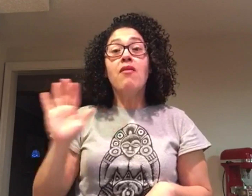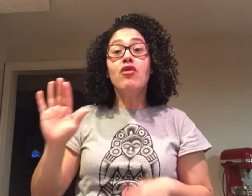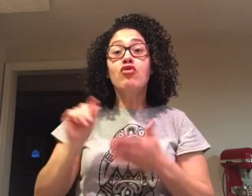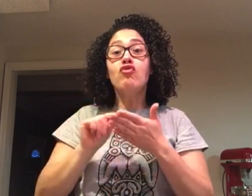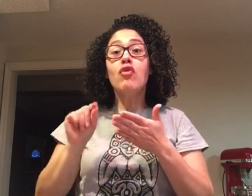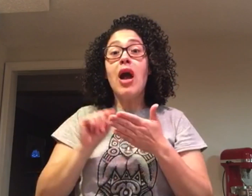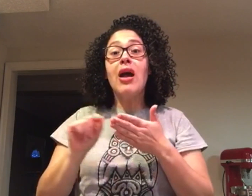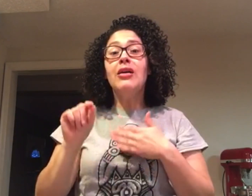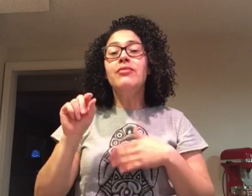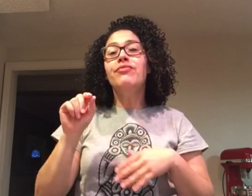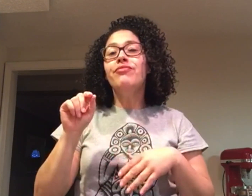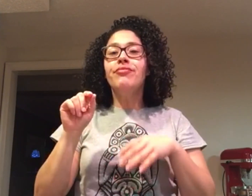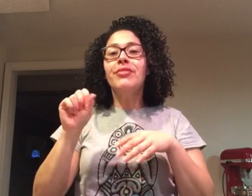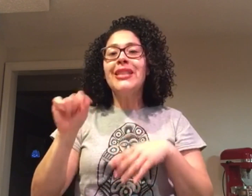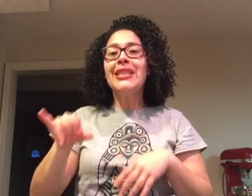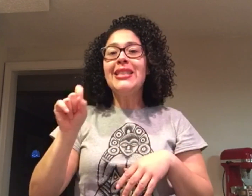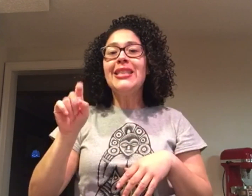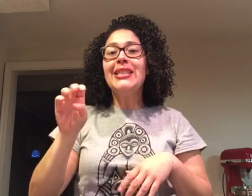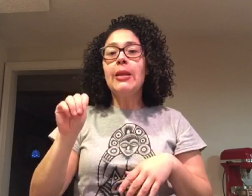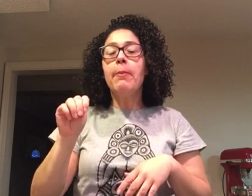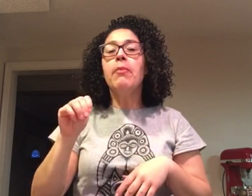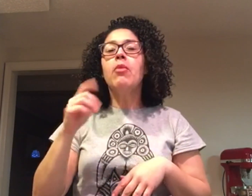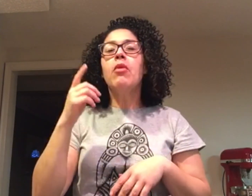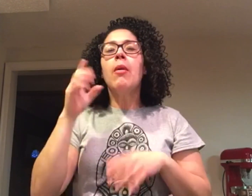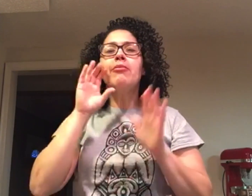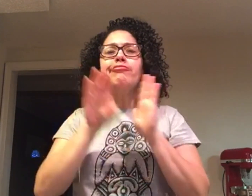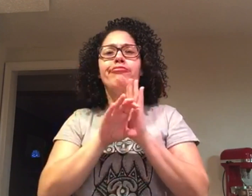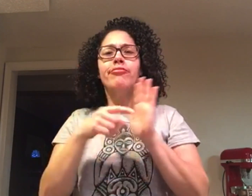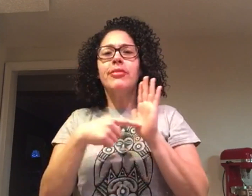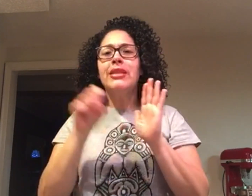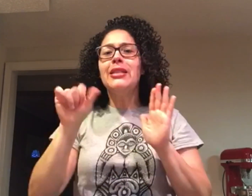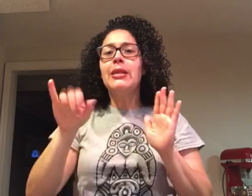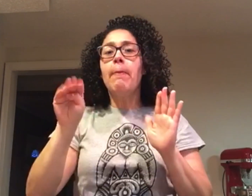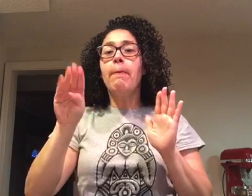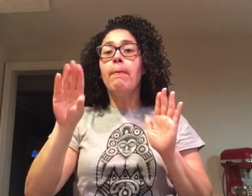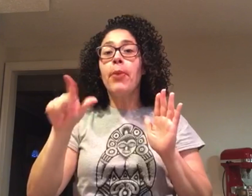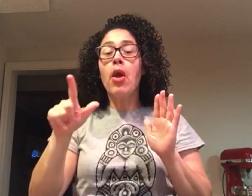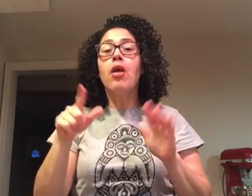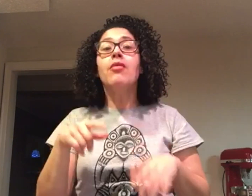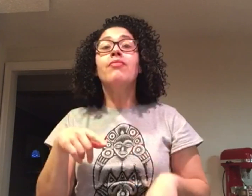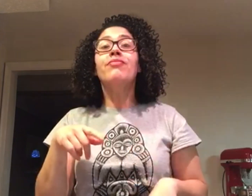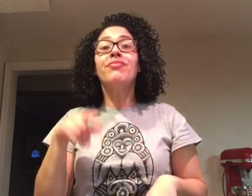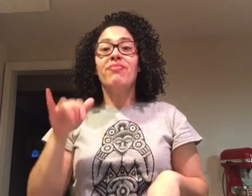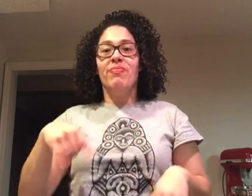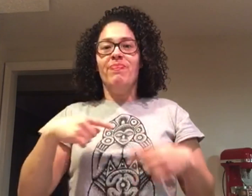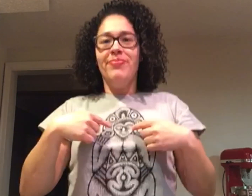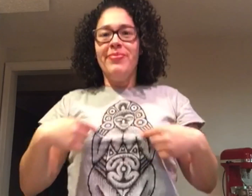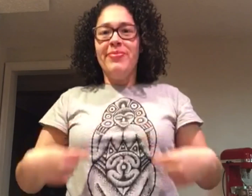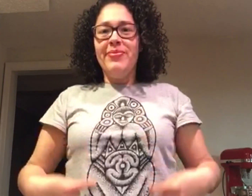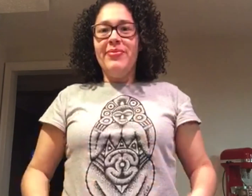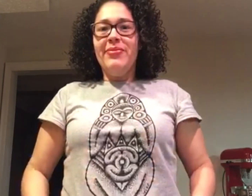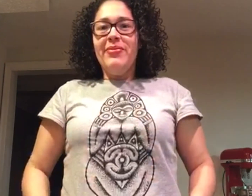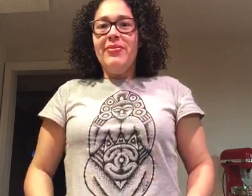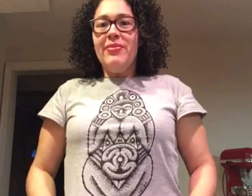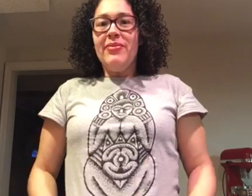Taino’s writing system - one of the symbols;